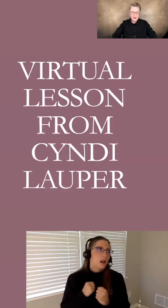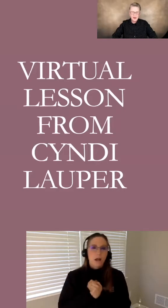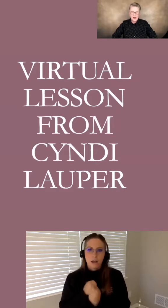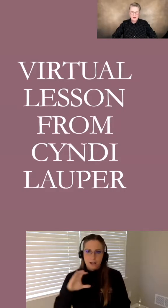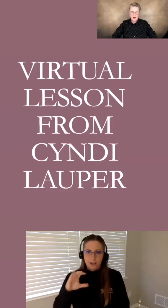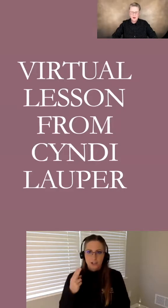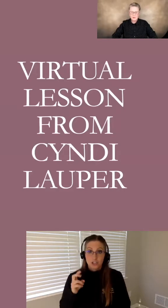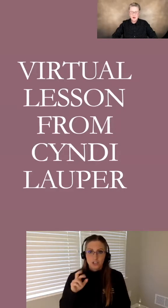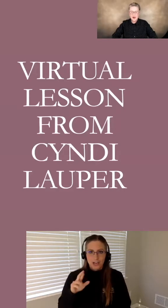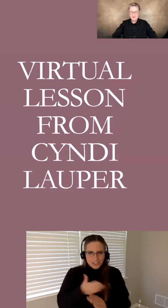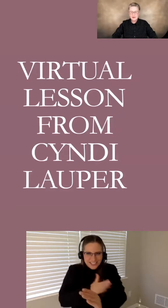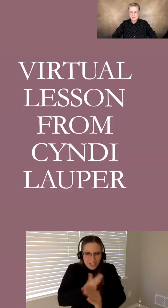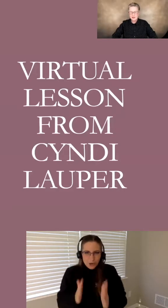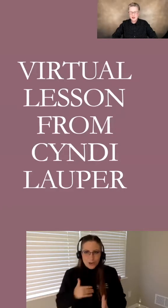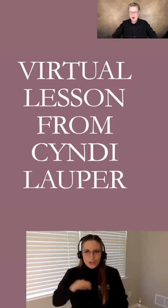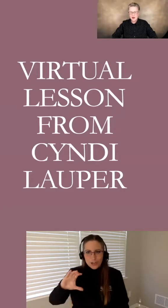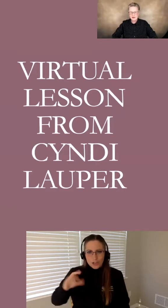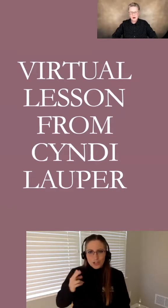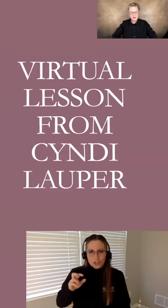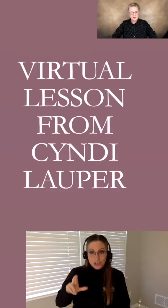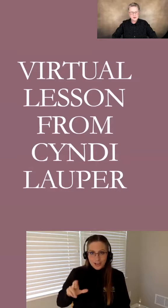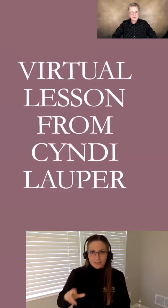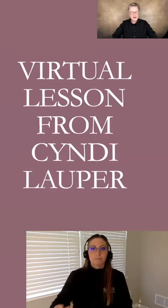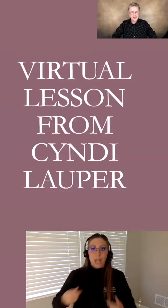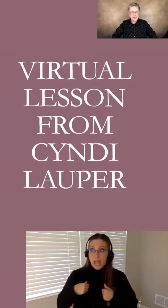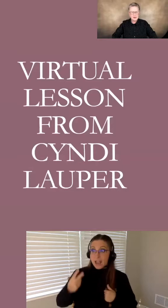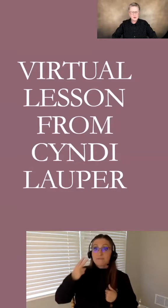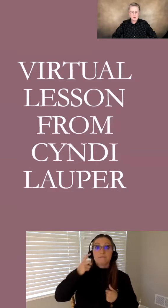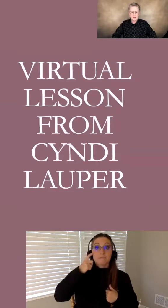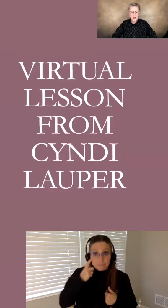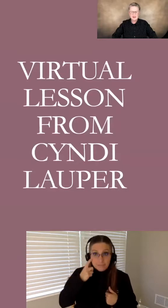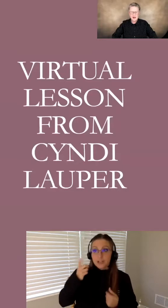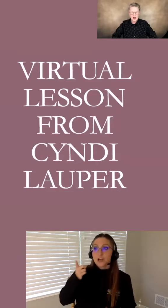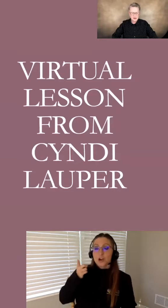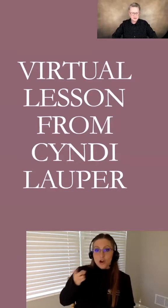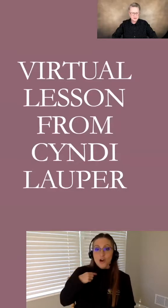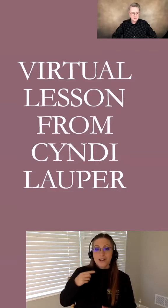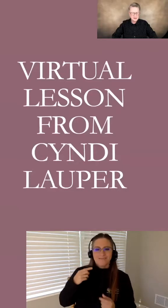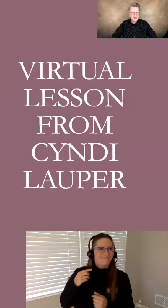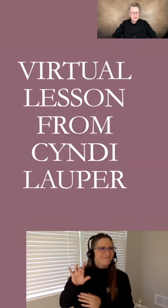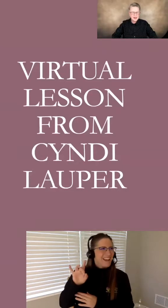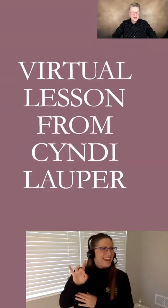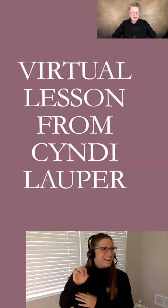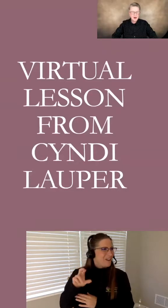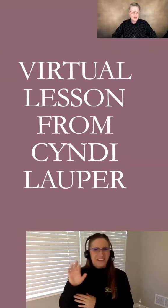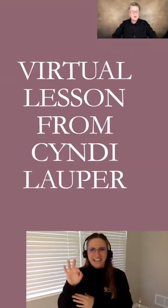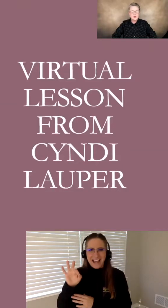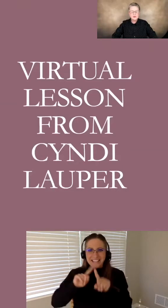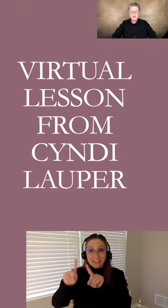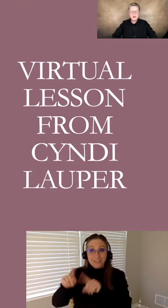and I have seen Cher in concert eight or nine times and I would go see her,